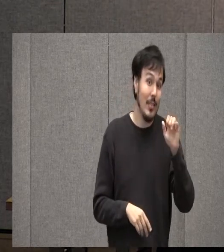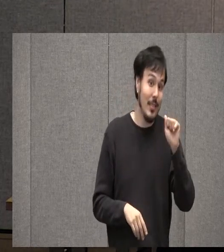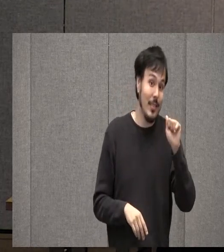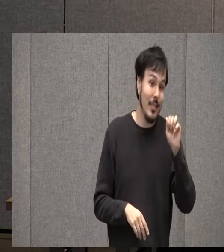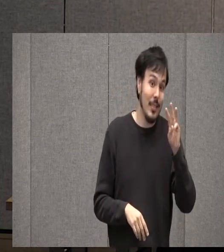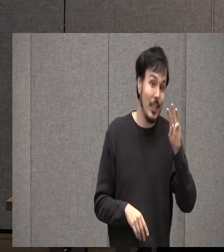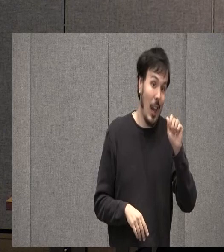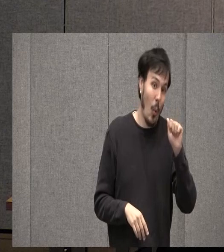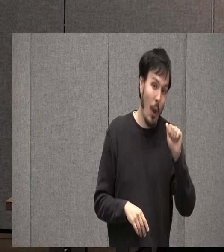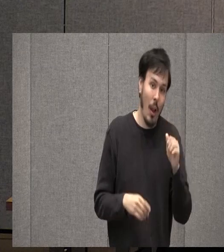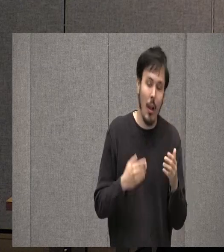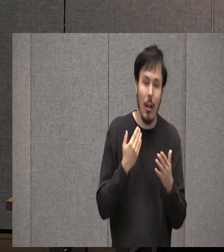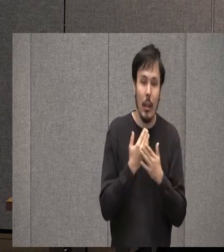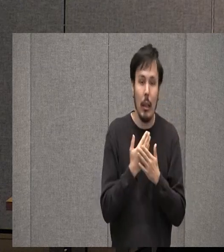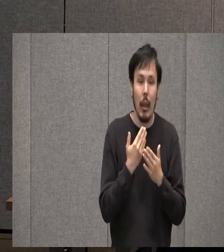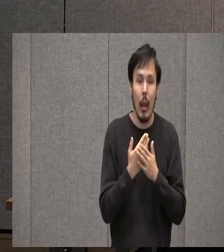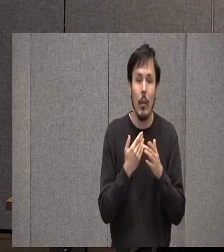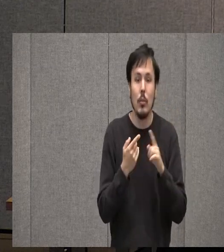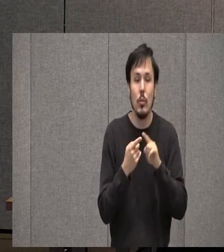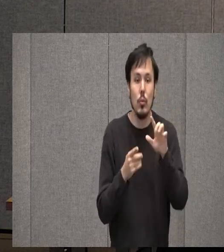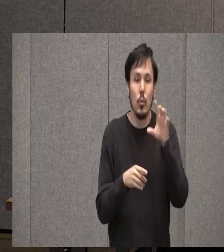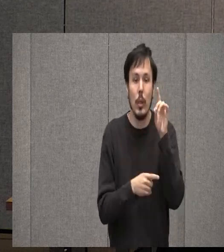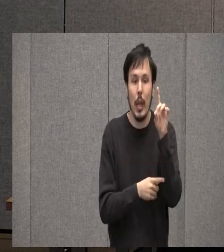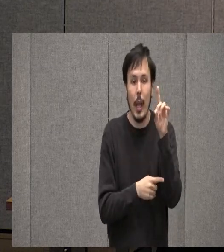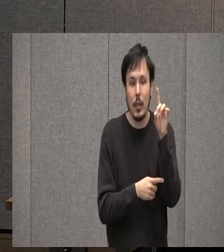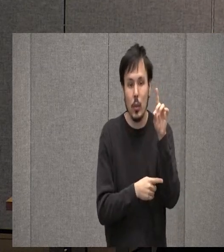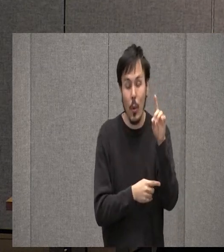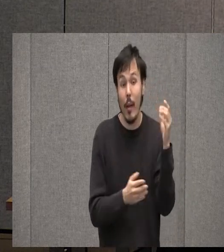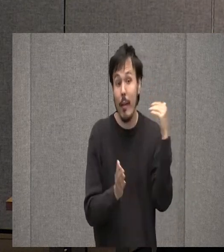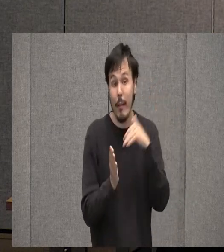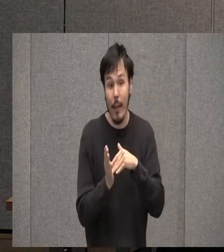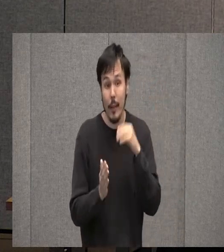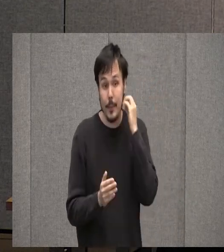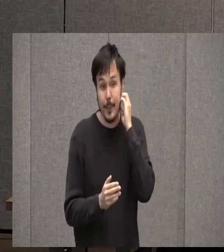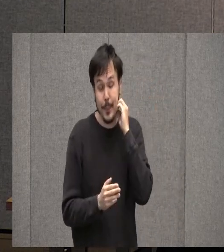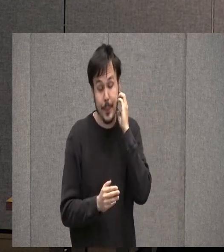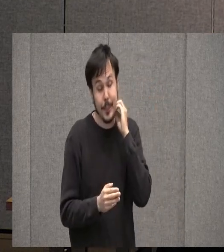next to your dinosaur, again, you take your pencil